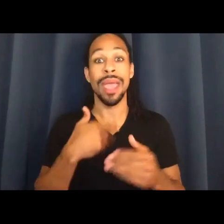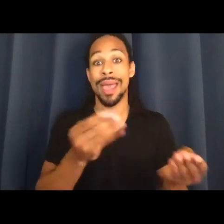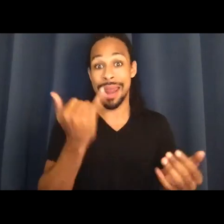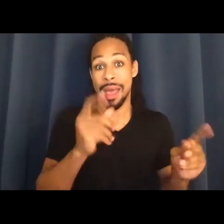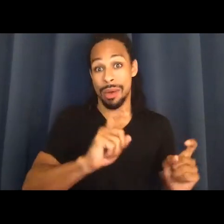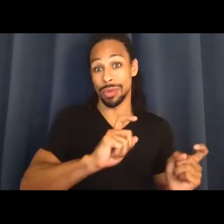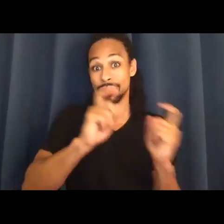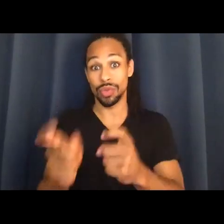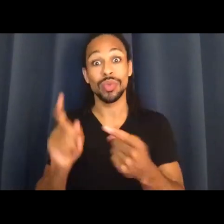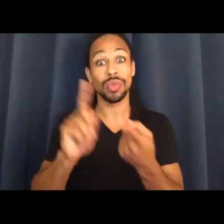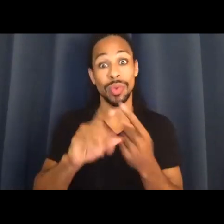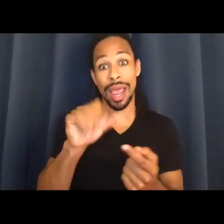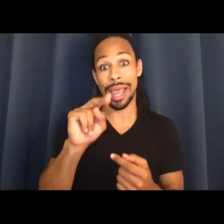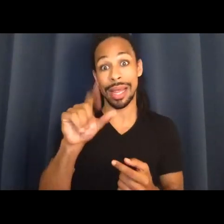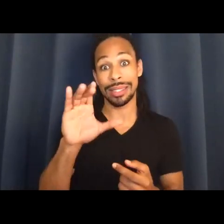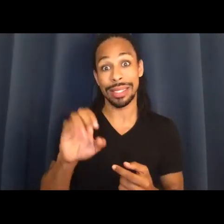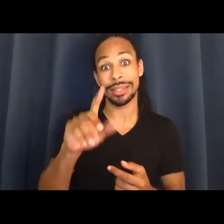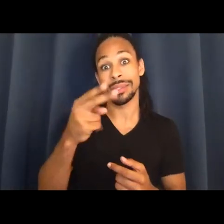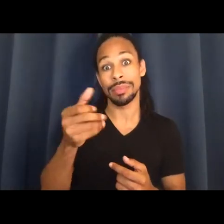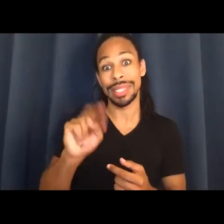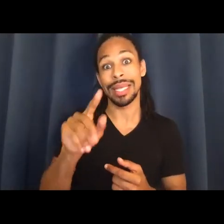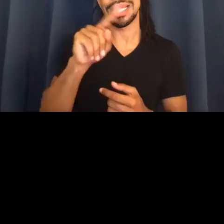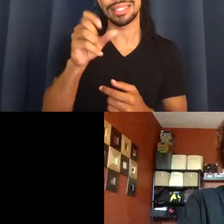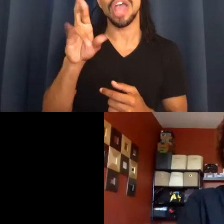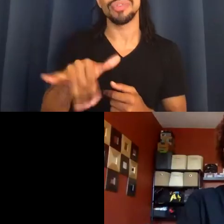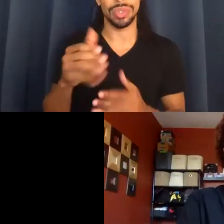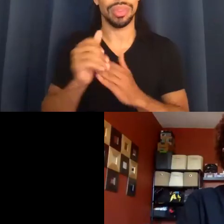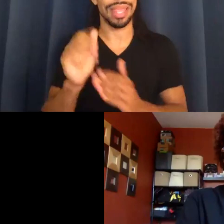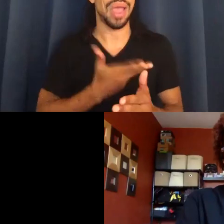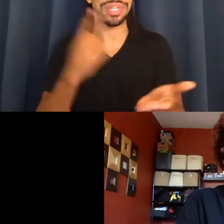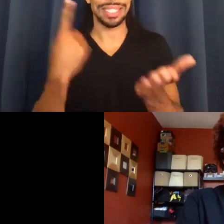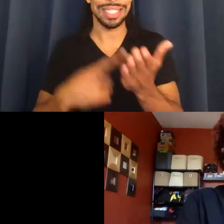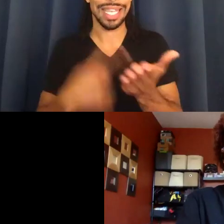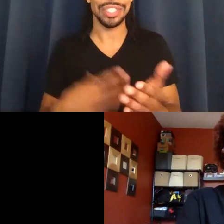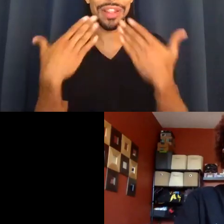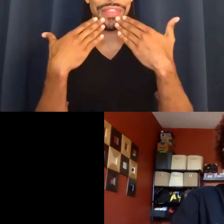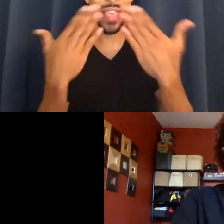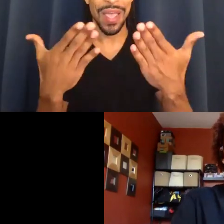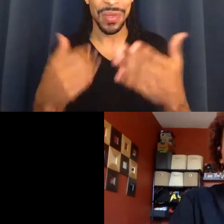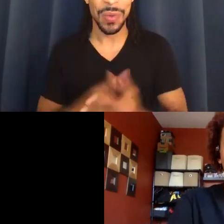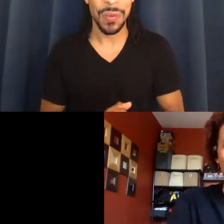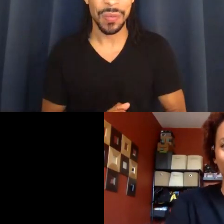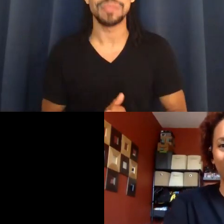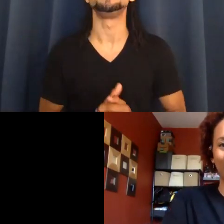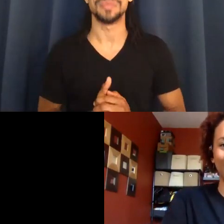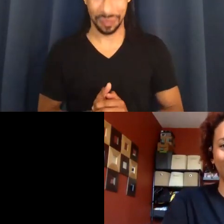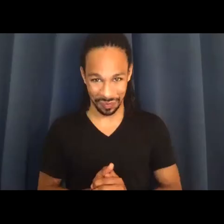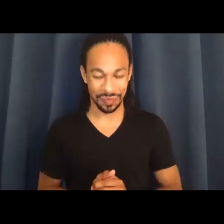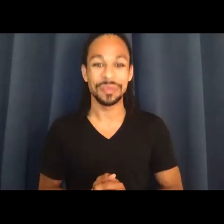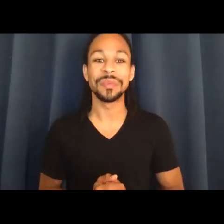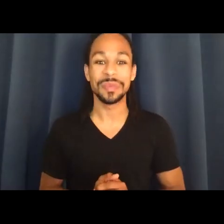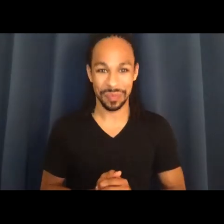Candace Thompson-Zachery to lead us in our discussion. Thank you.